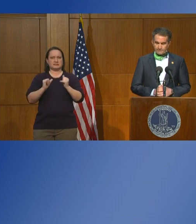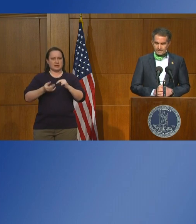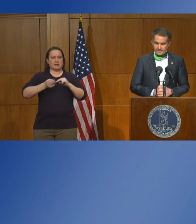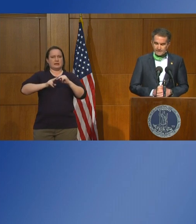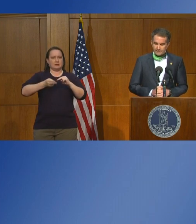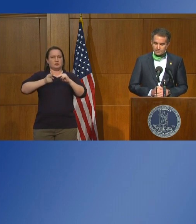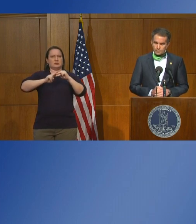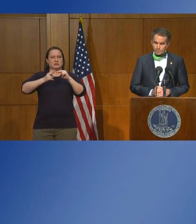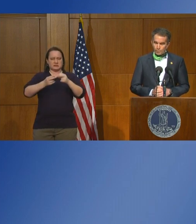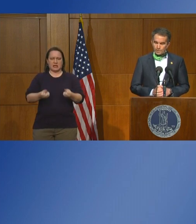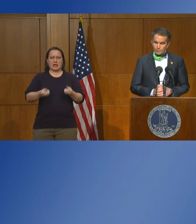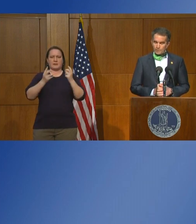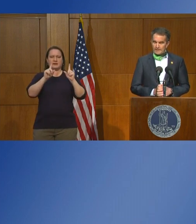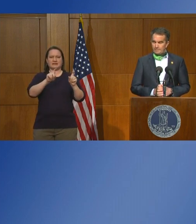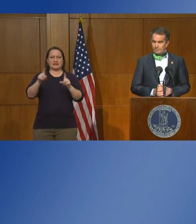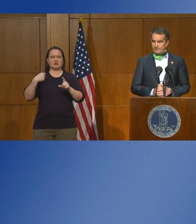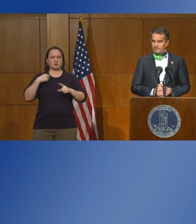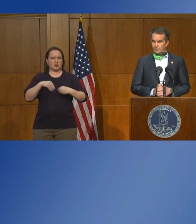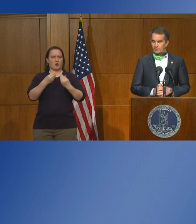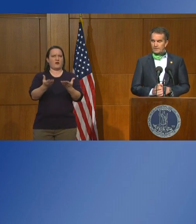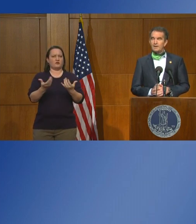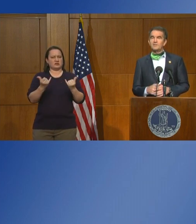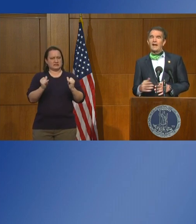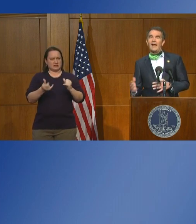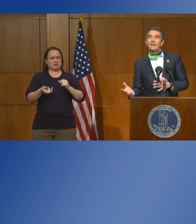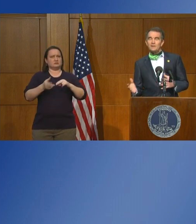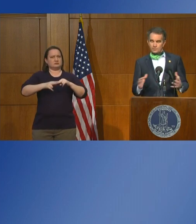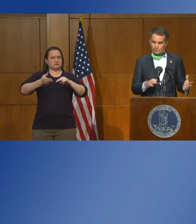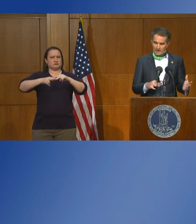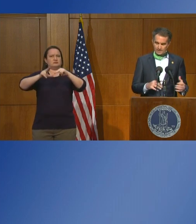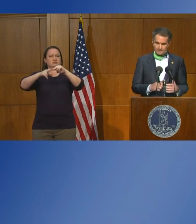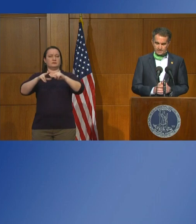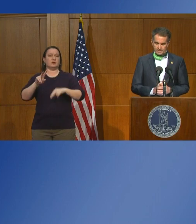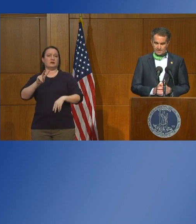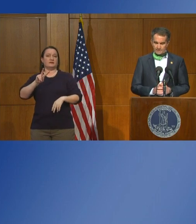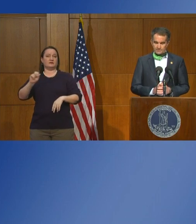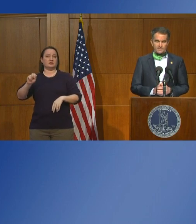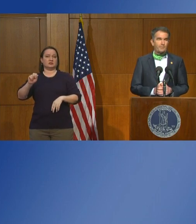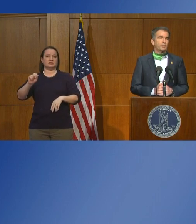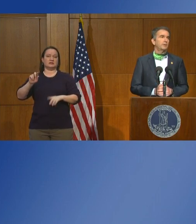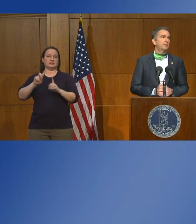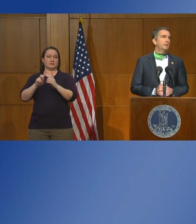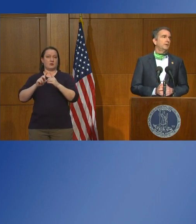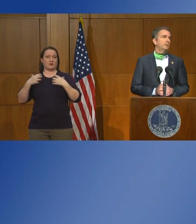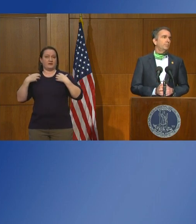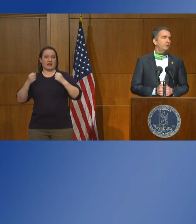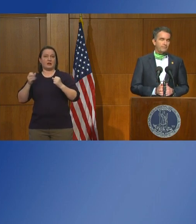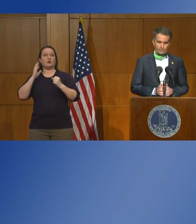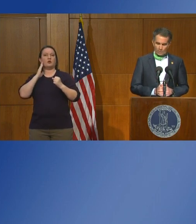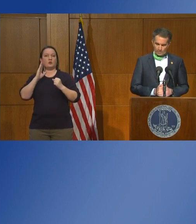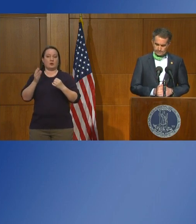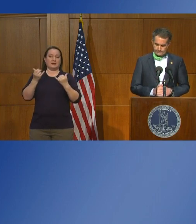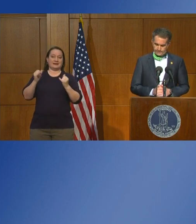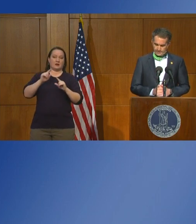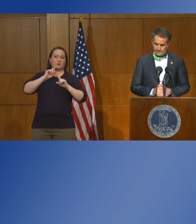TESTING NUMBERS ARE STILL GOING UP. VDH IS REPORTING WILL KEEP